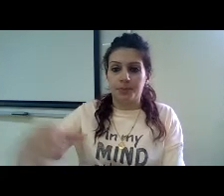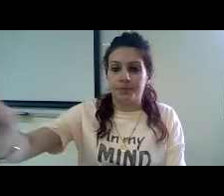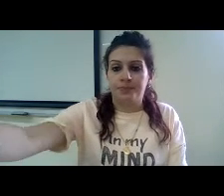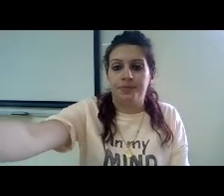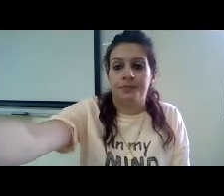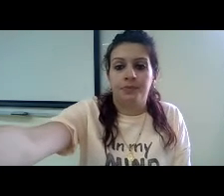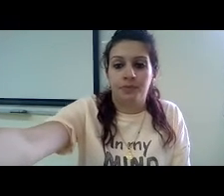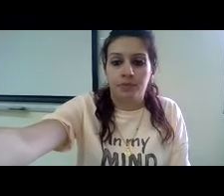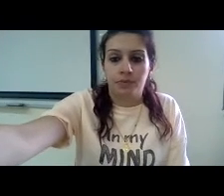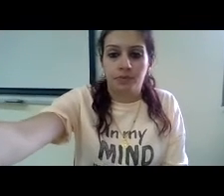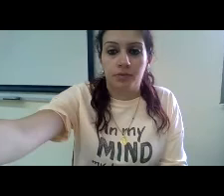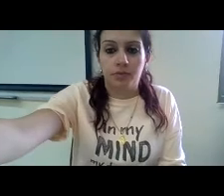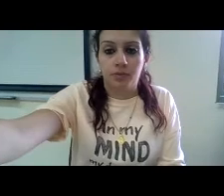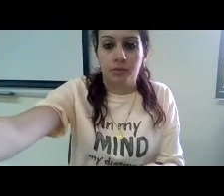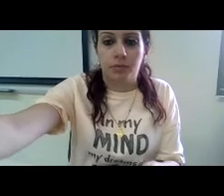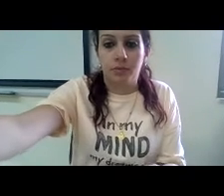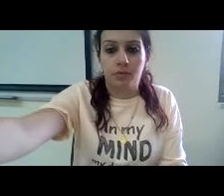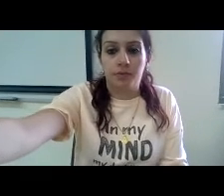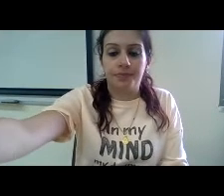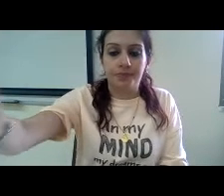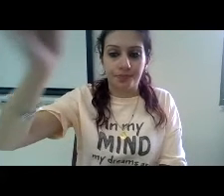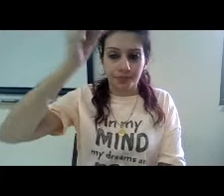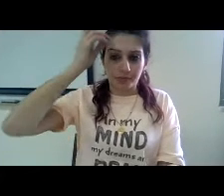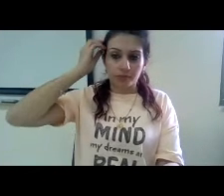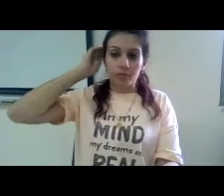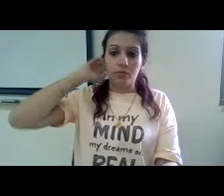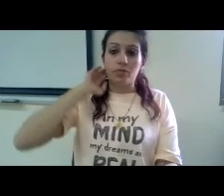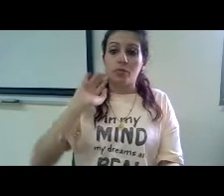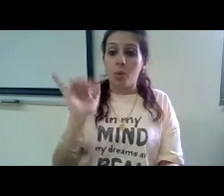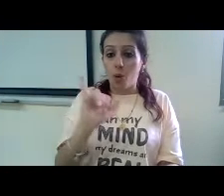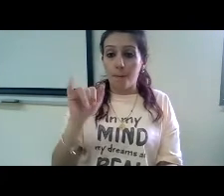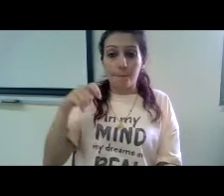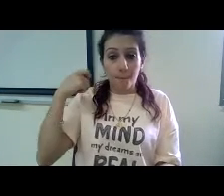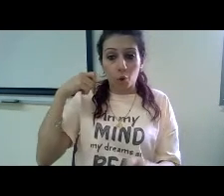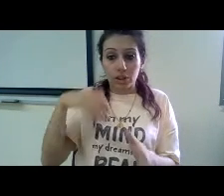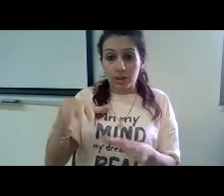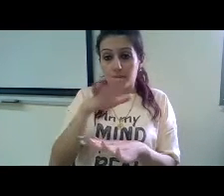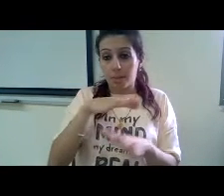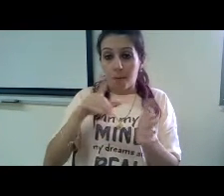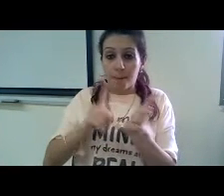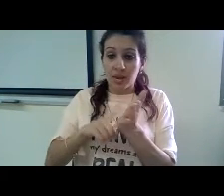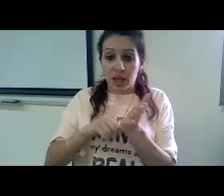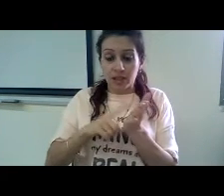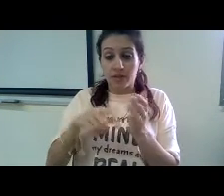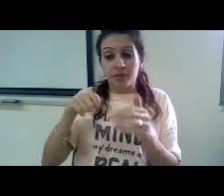Prepare school principals, supervisors and teachers Ministry of Education schools and train them.